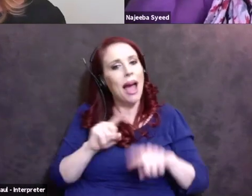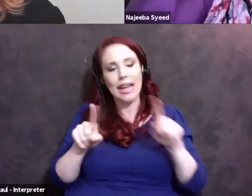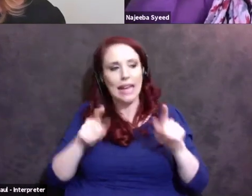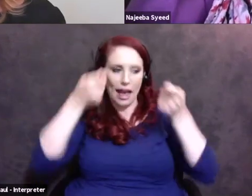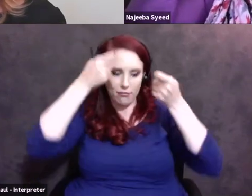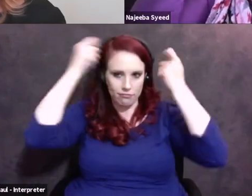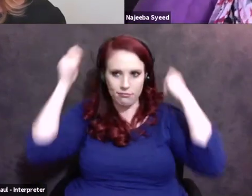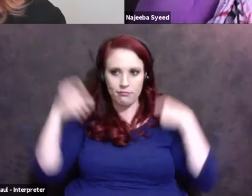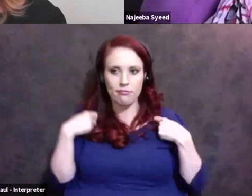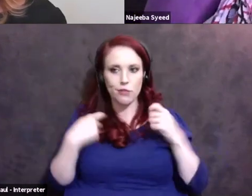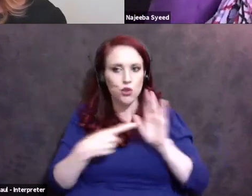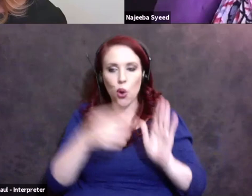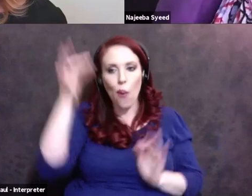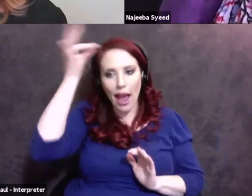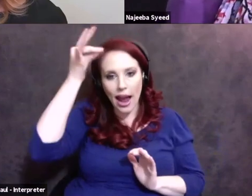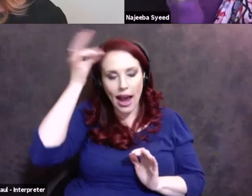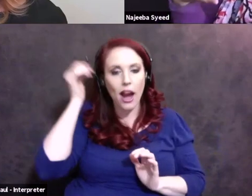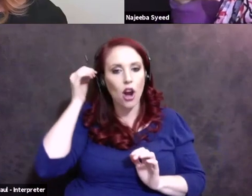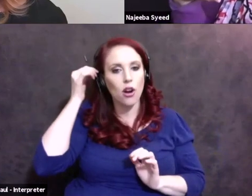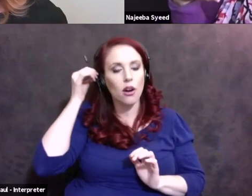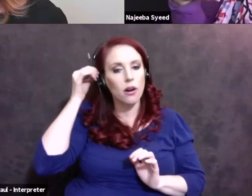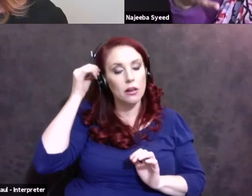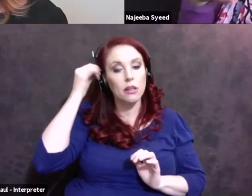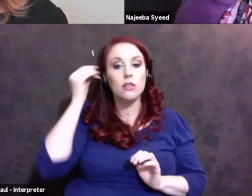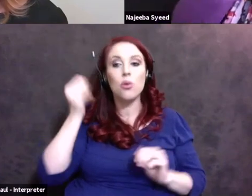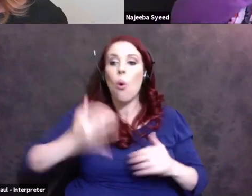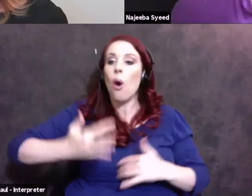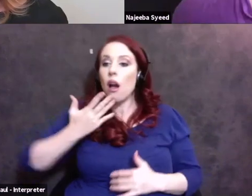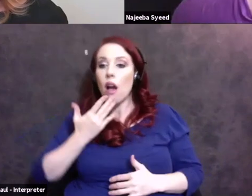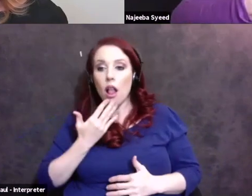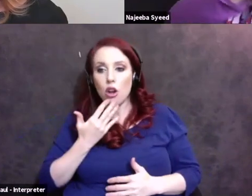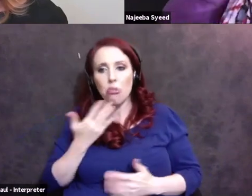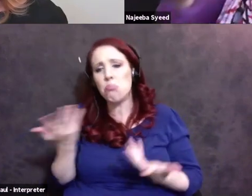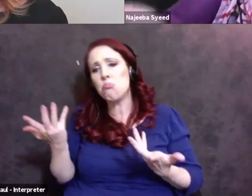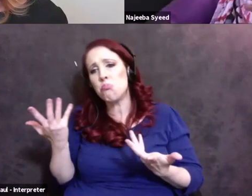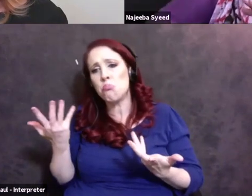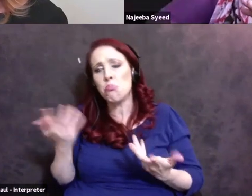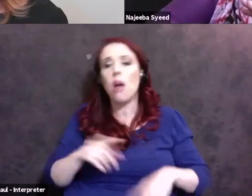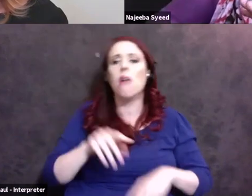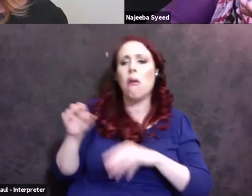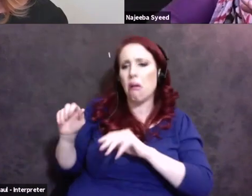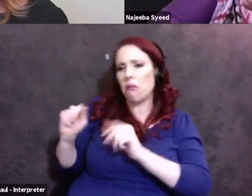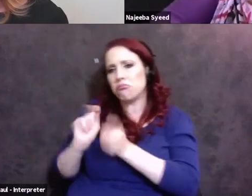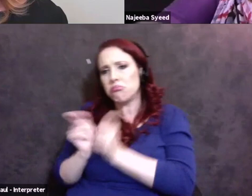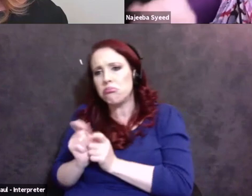cover. So, the modesty of my clothing was non-negotiable, but the color was negotiable.